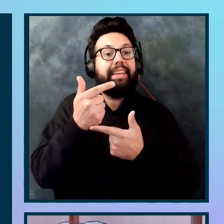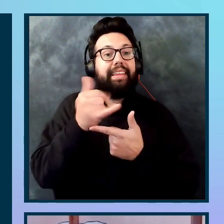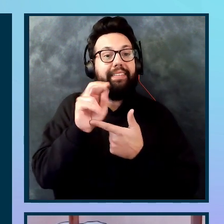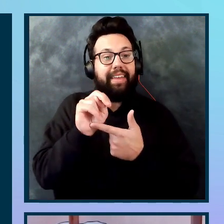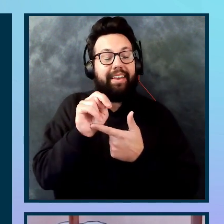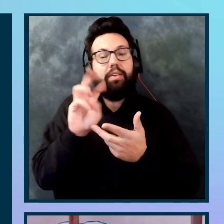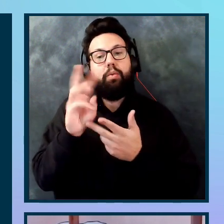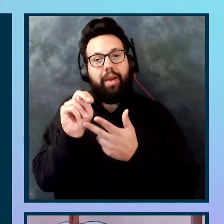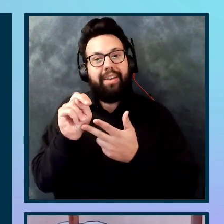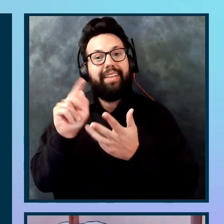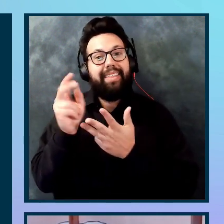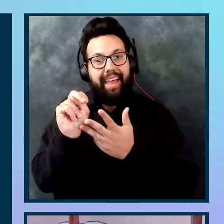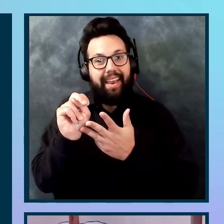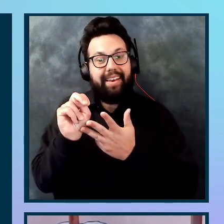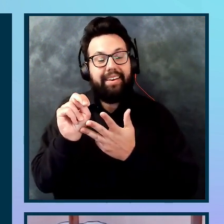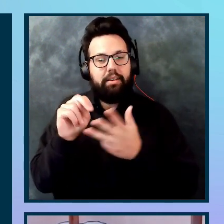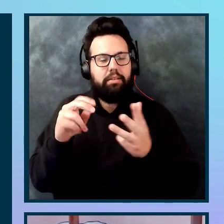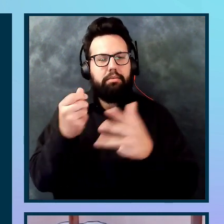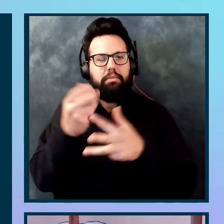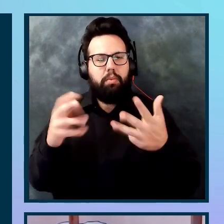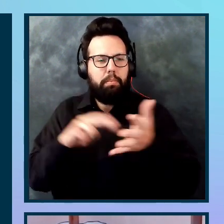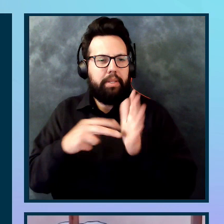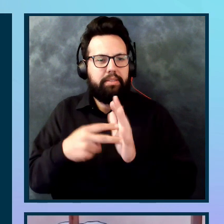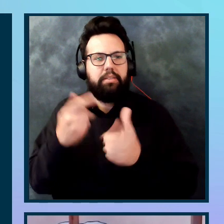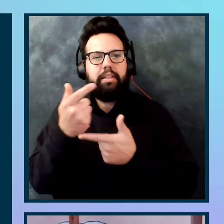so given, that keyword means